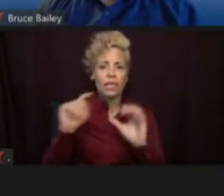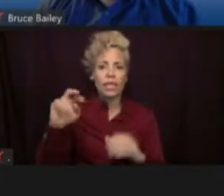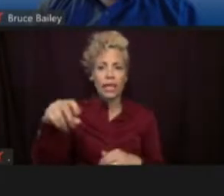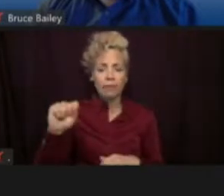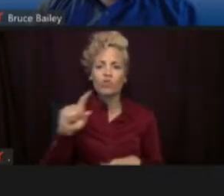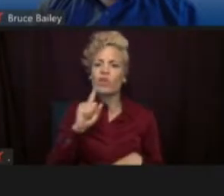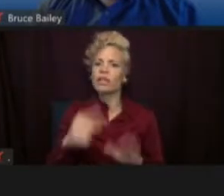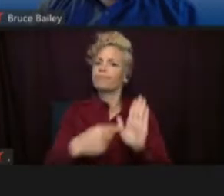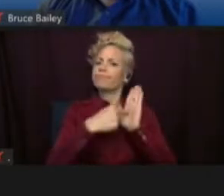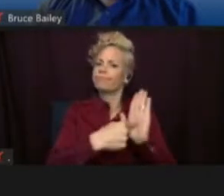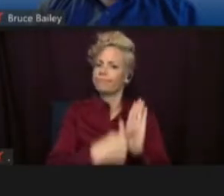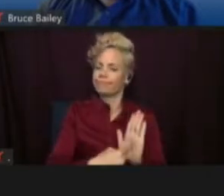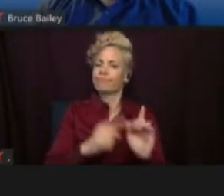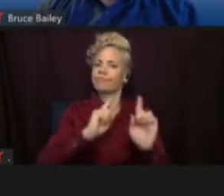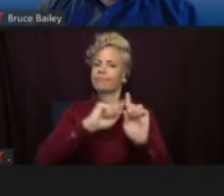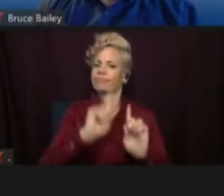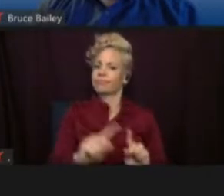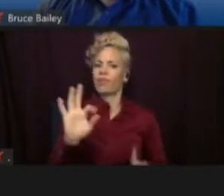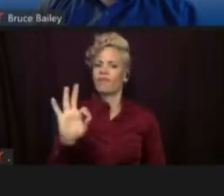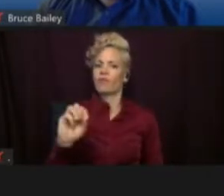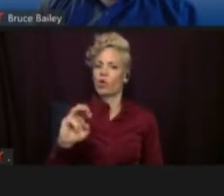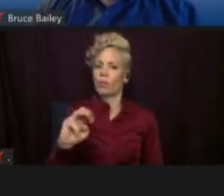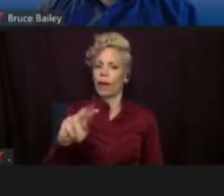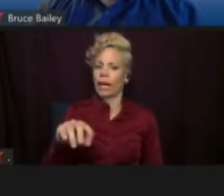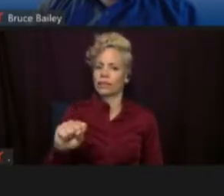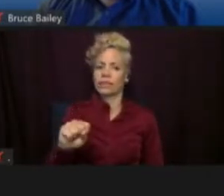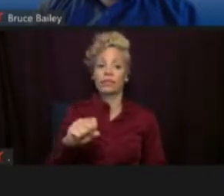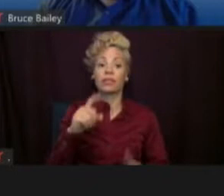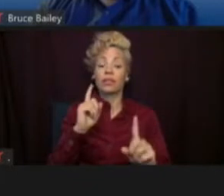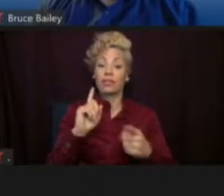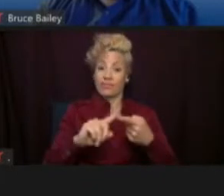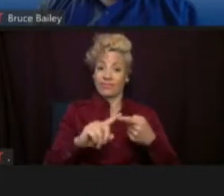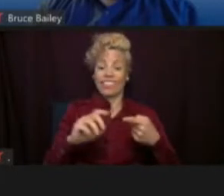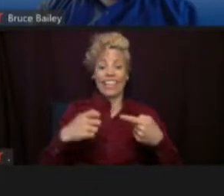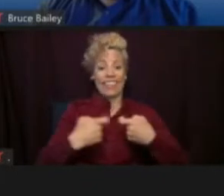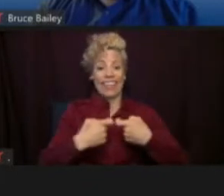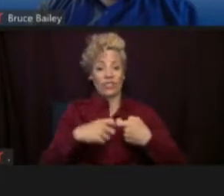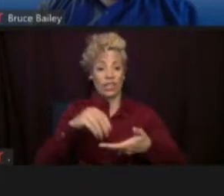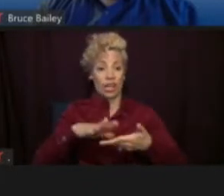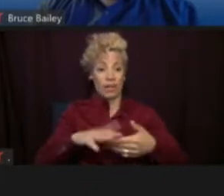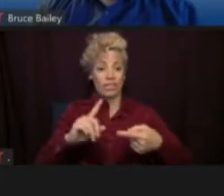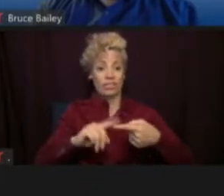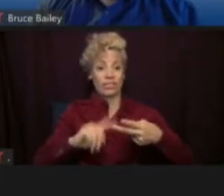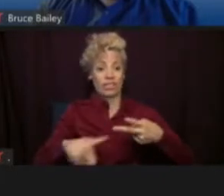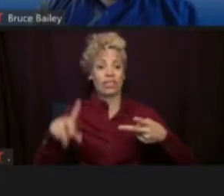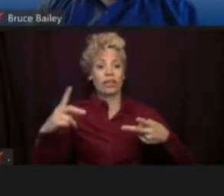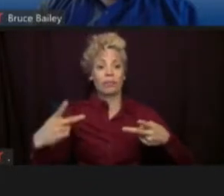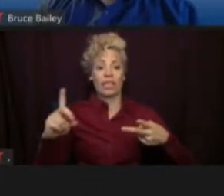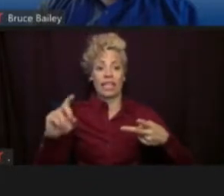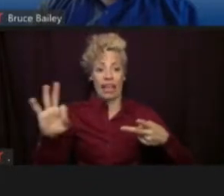The format to draft our electronic documents, PDFs, webpages,